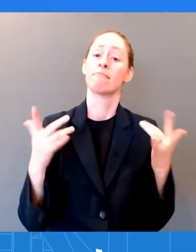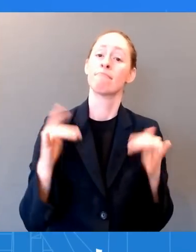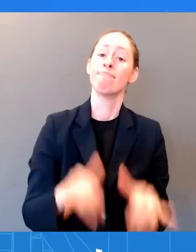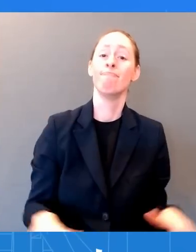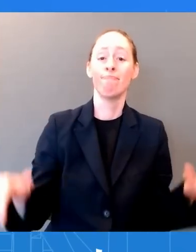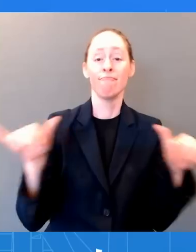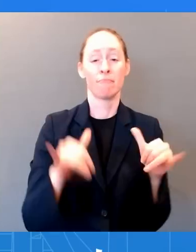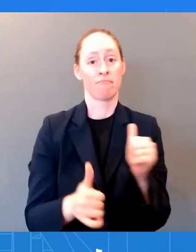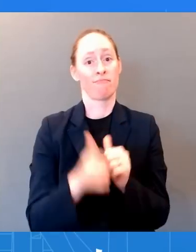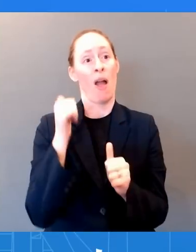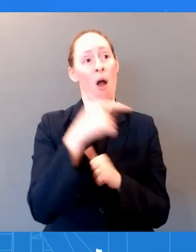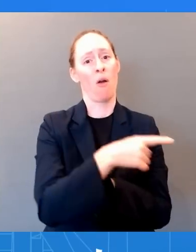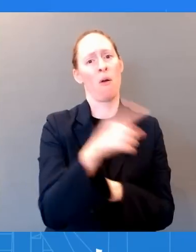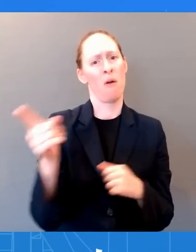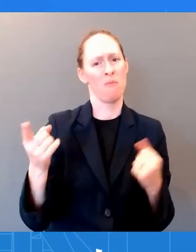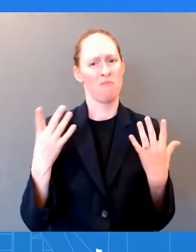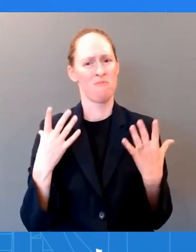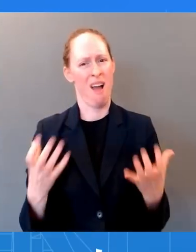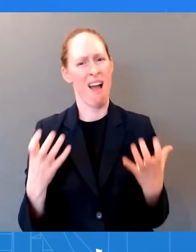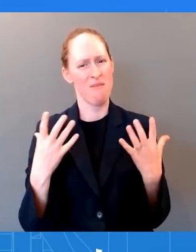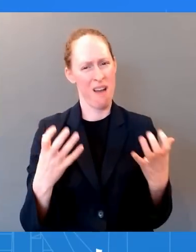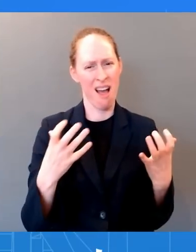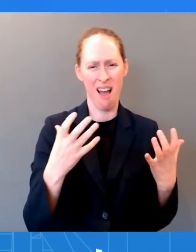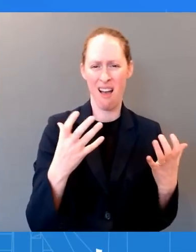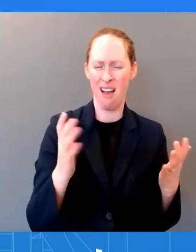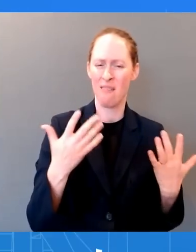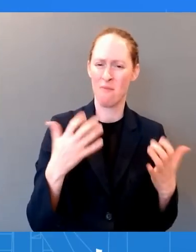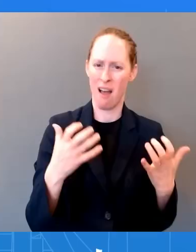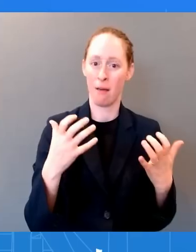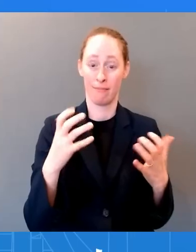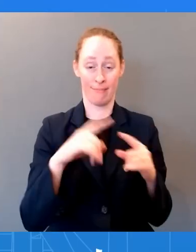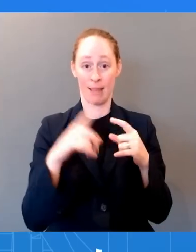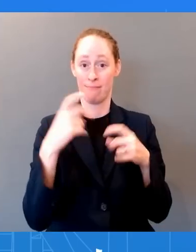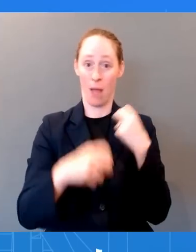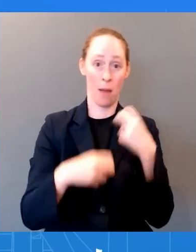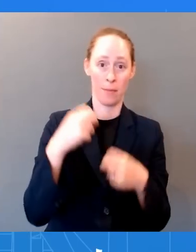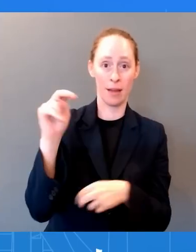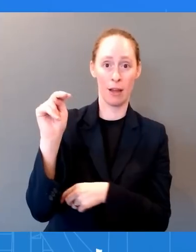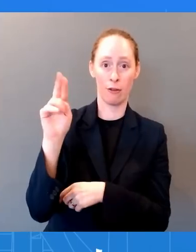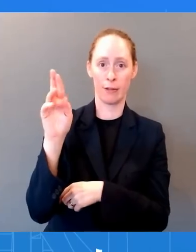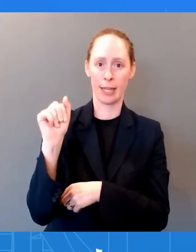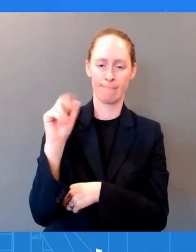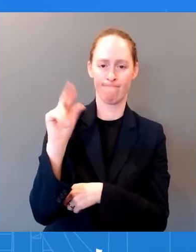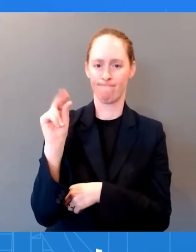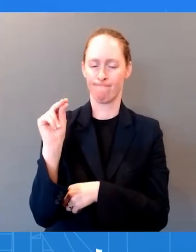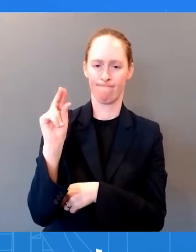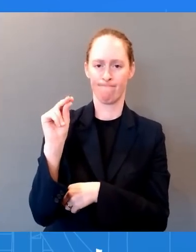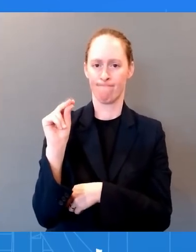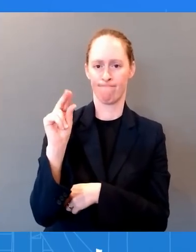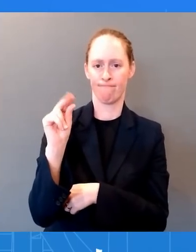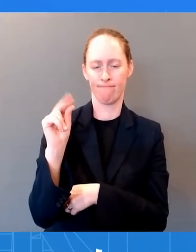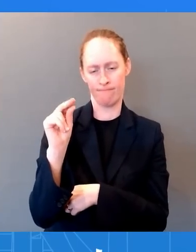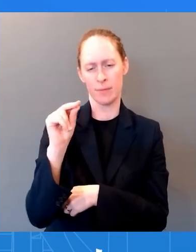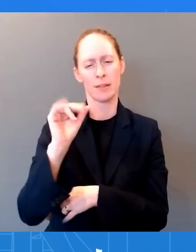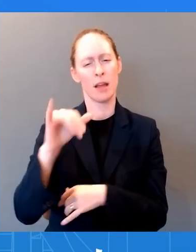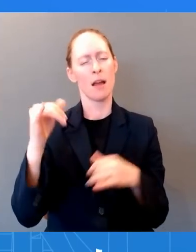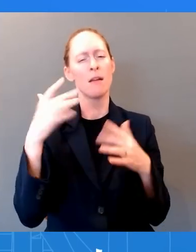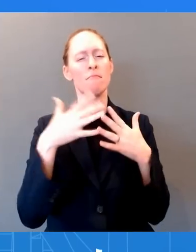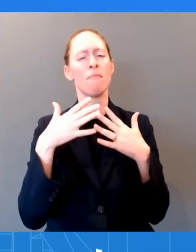And so we are going to hear from the President about -- about the importance of making sure that we protect our communities.